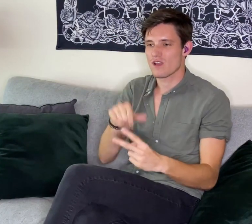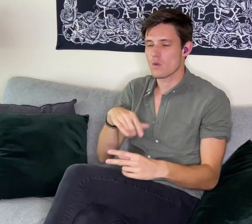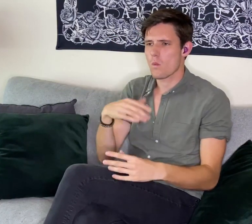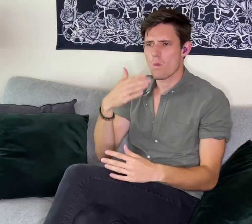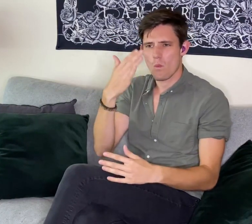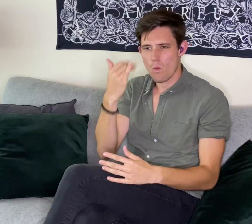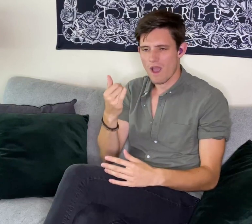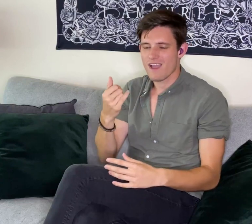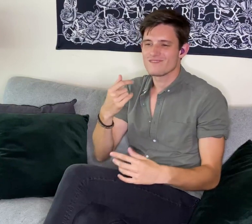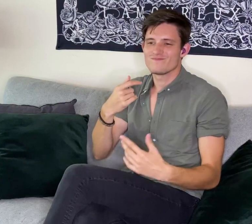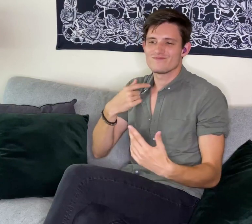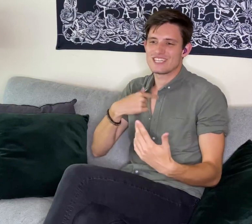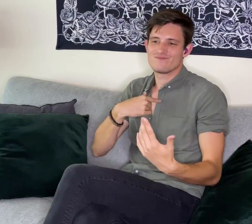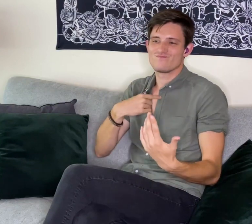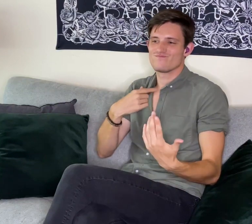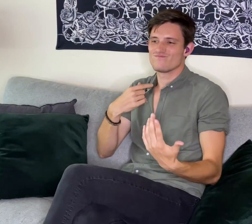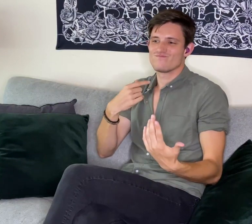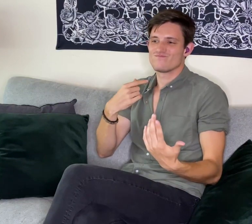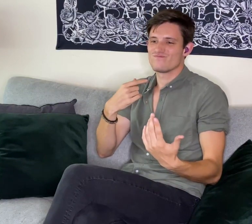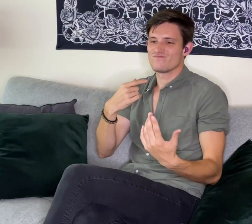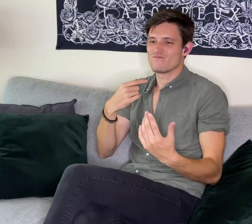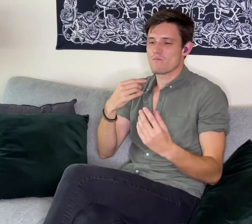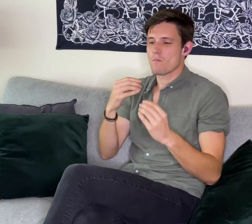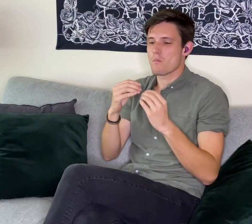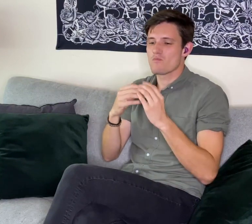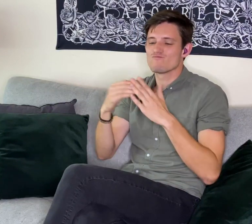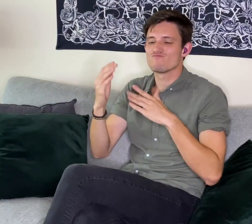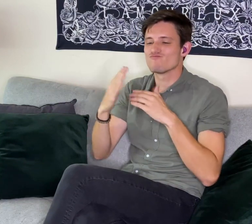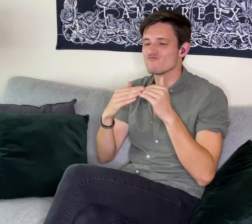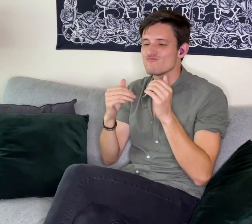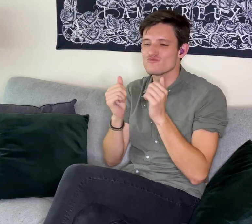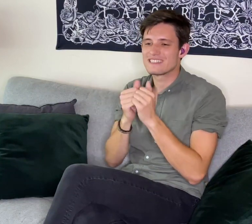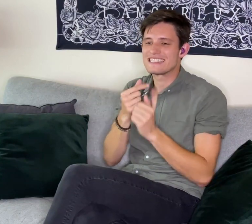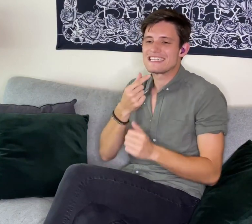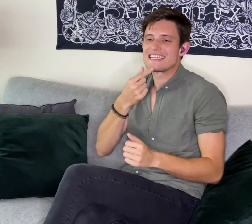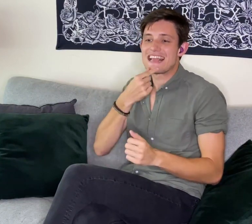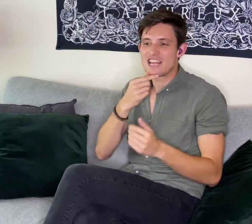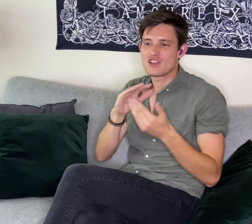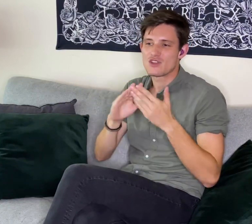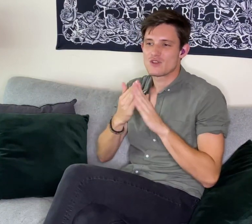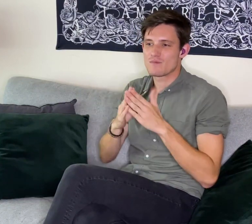stuck into my comfort and went along with the gay community